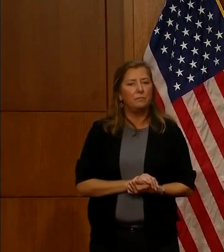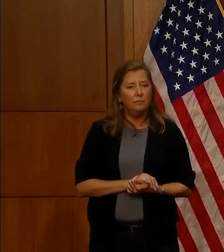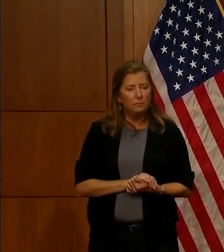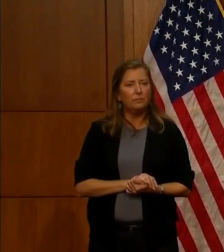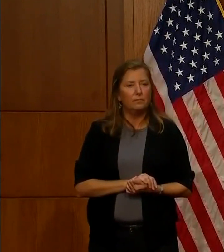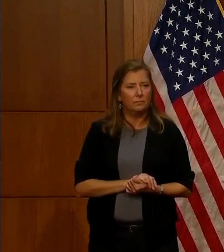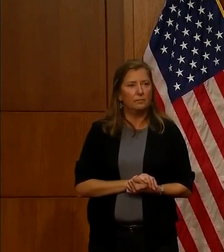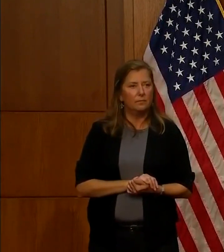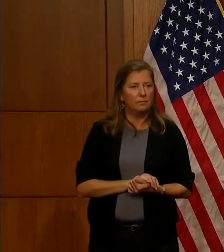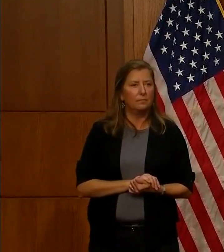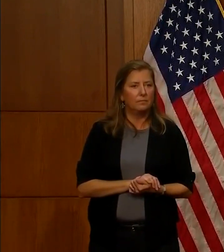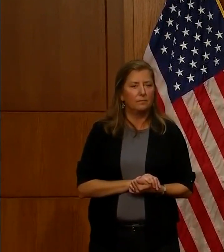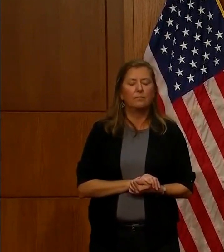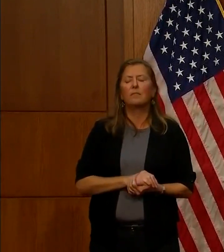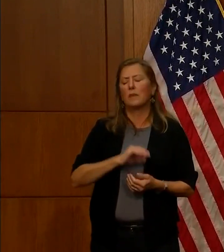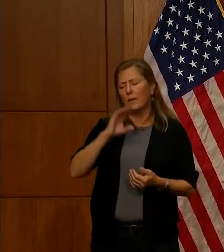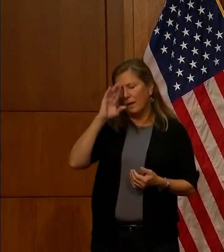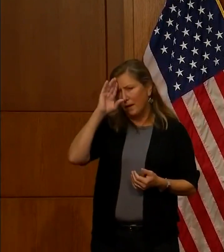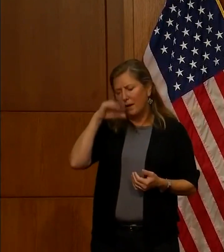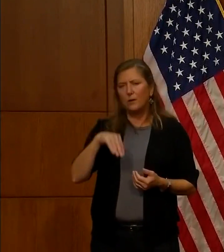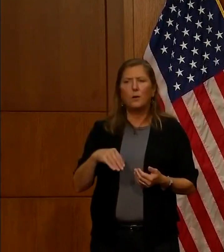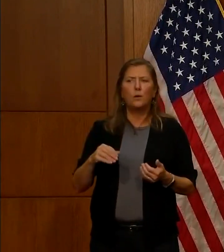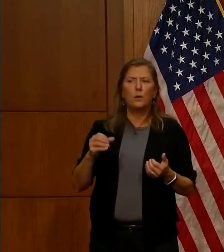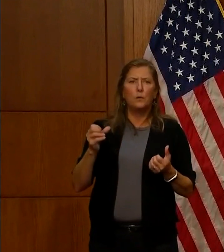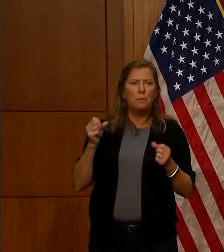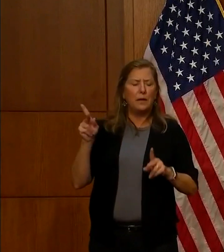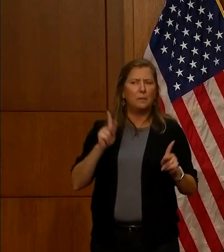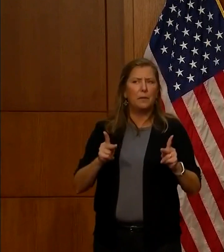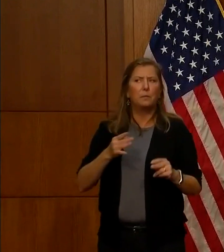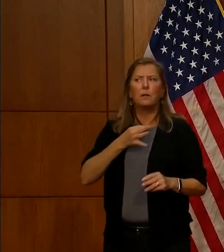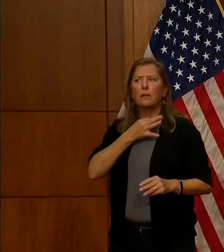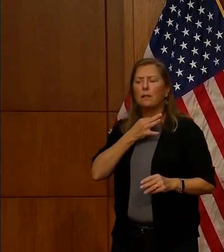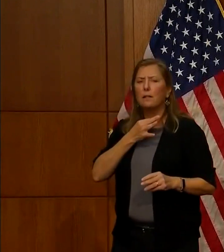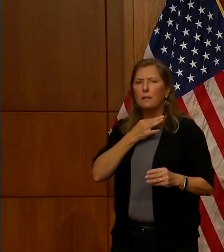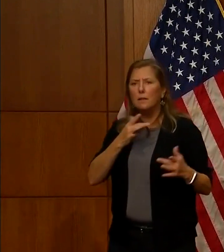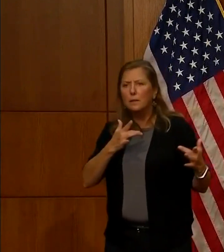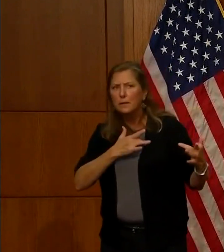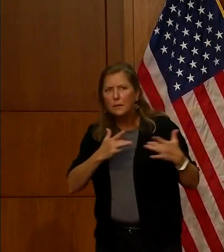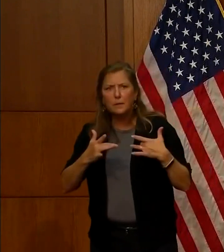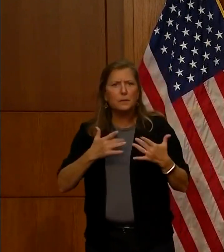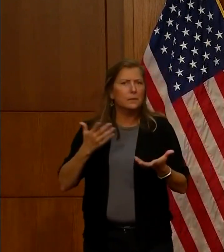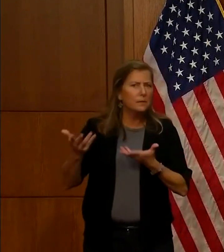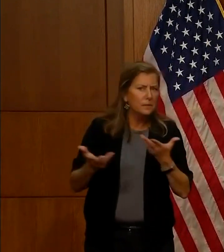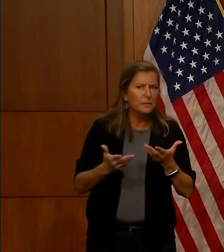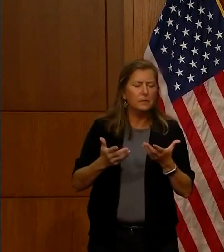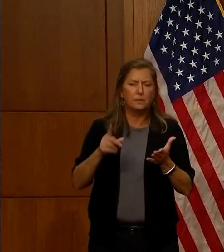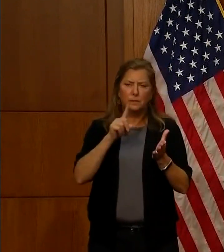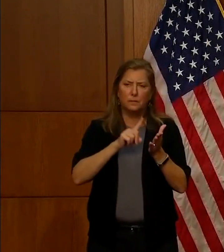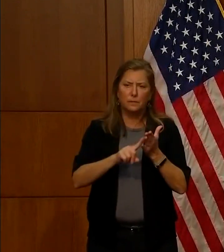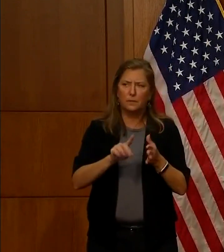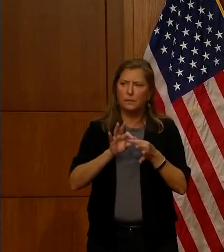IMPORTANT. I KNOW THERE ARE A NUMBER OF QUESTIONS CONCERNING